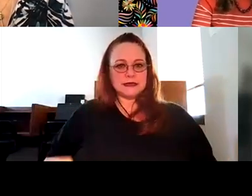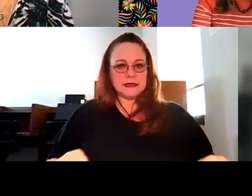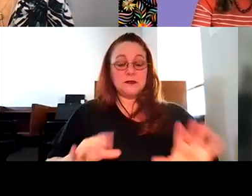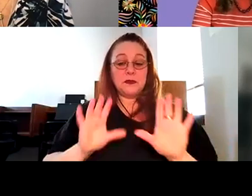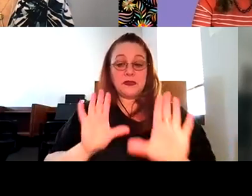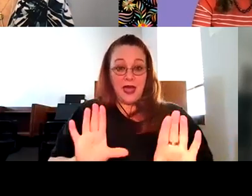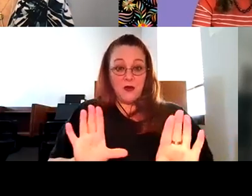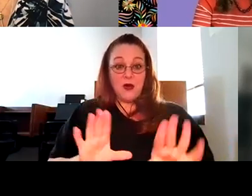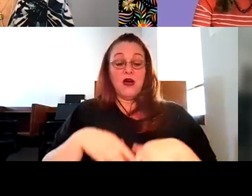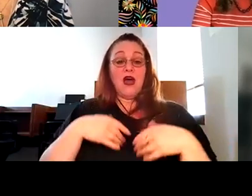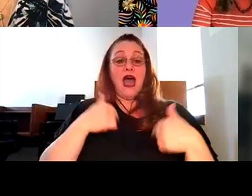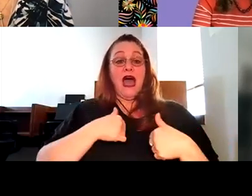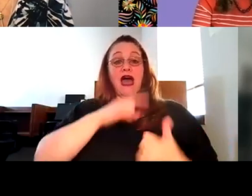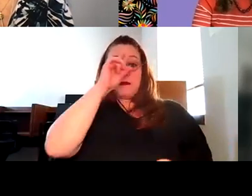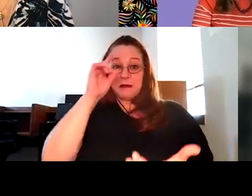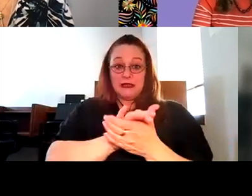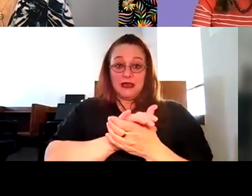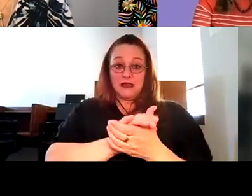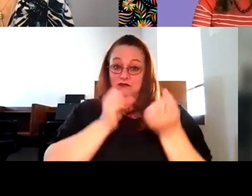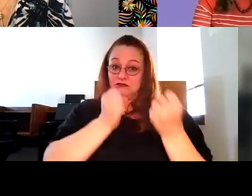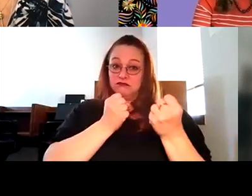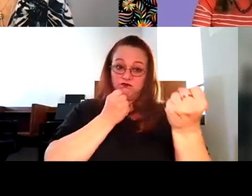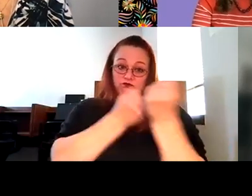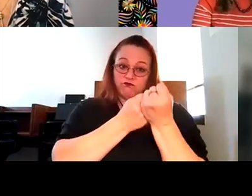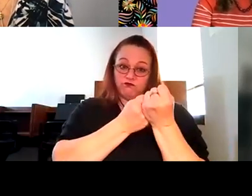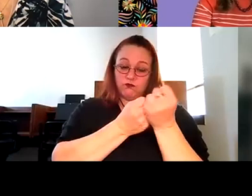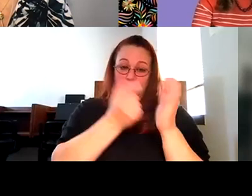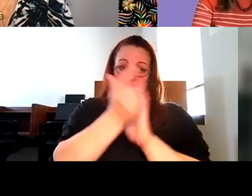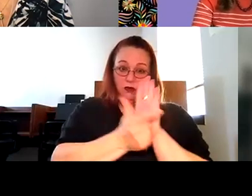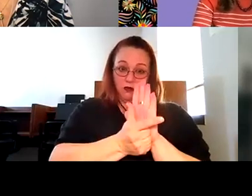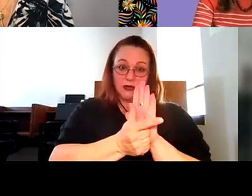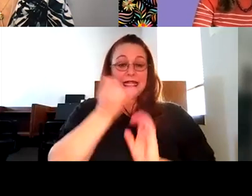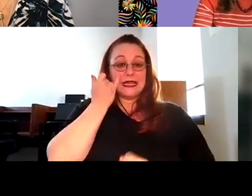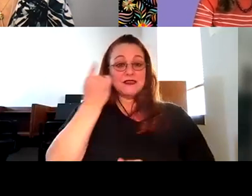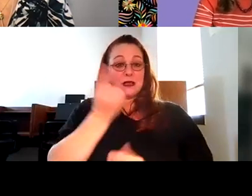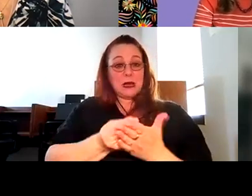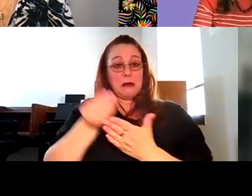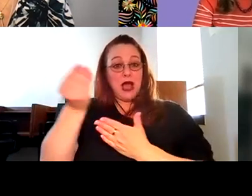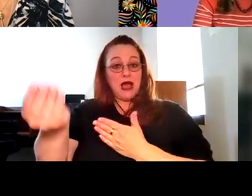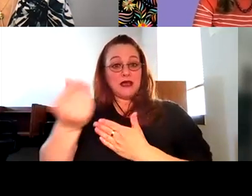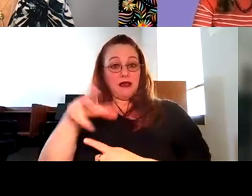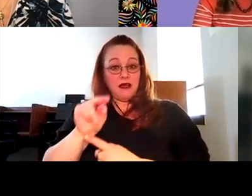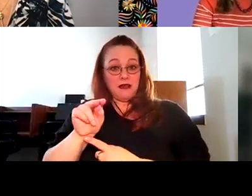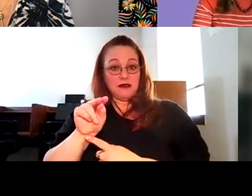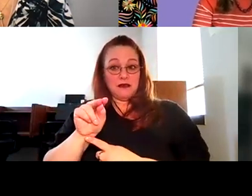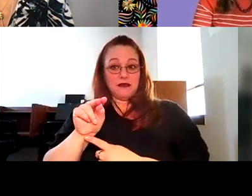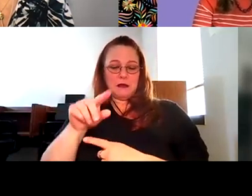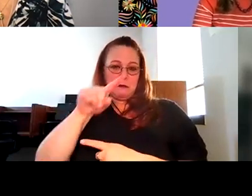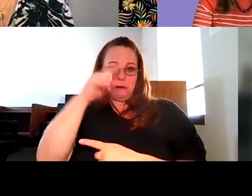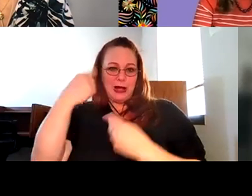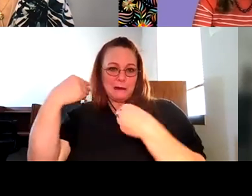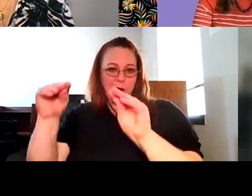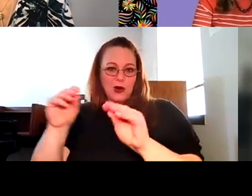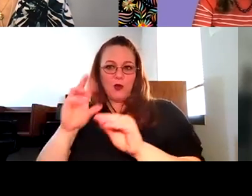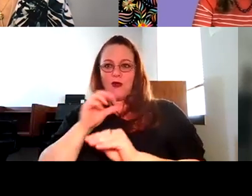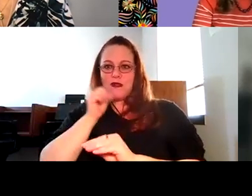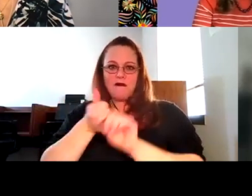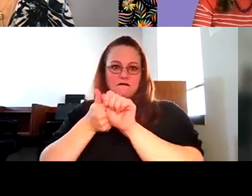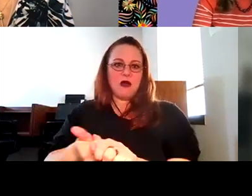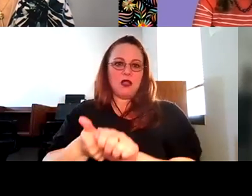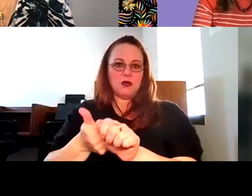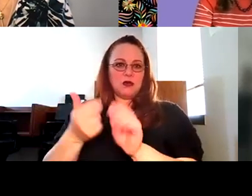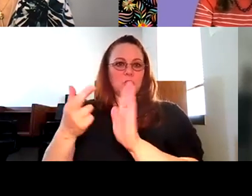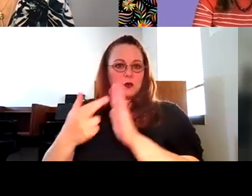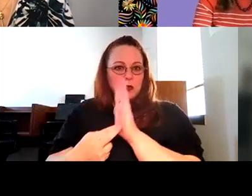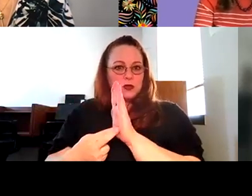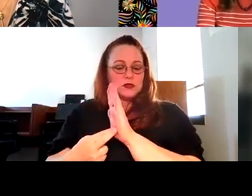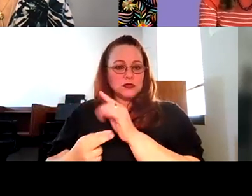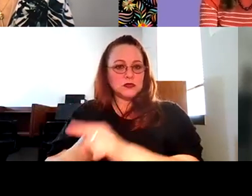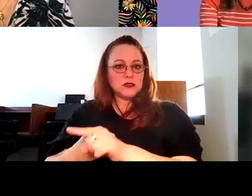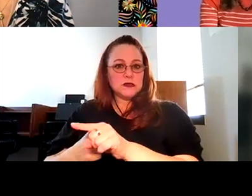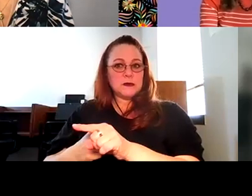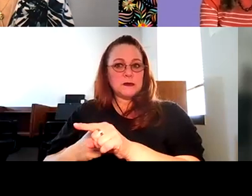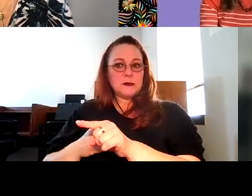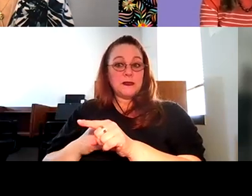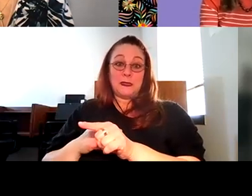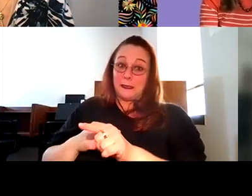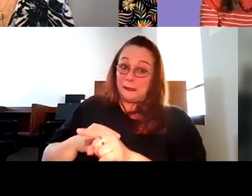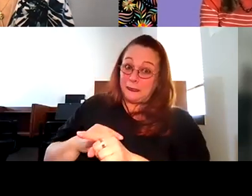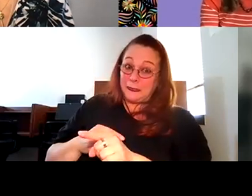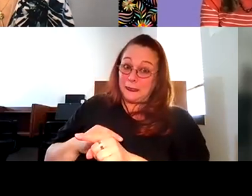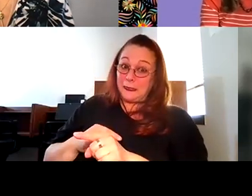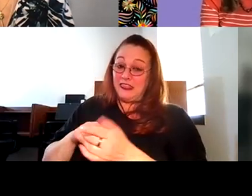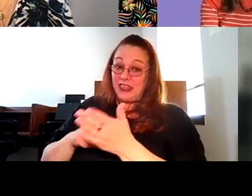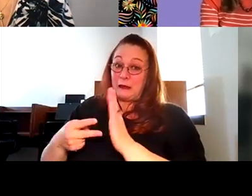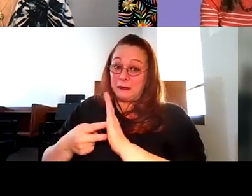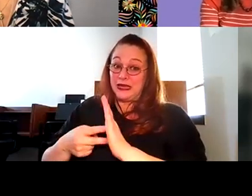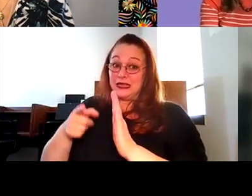Robyn Thomas: in those regulations, and if somebody buys a gun, quote on the Black Market um, or without abiding local regulations. You know you are initially by your nature owning a gun illegally, and I think that